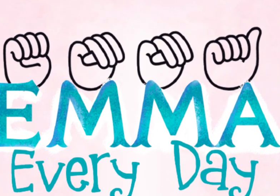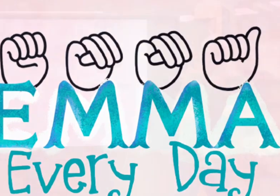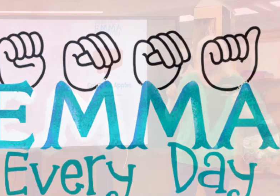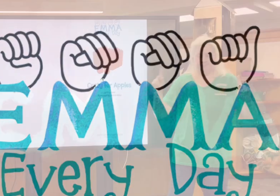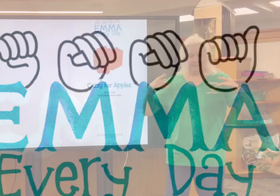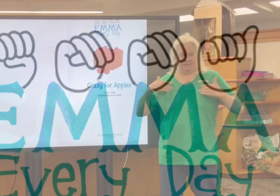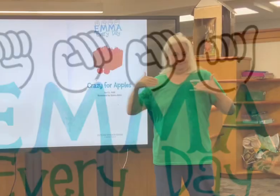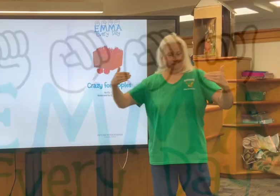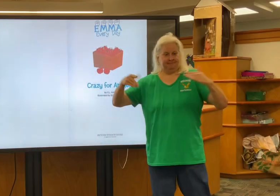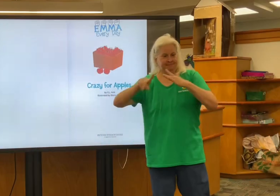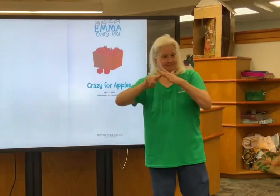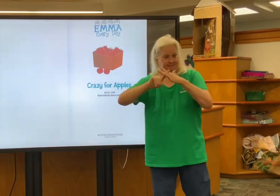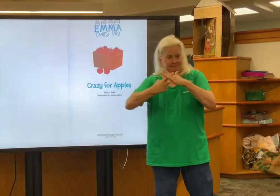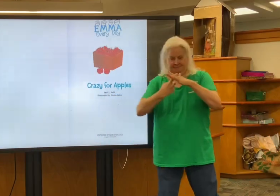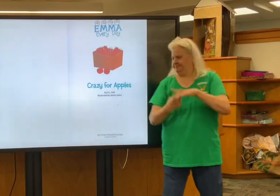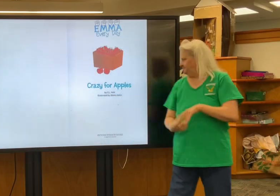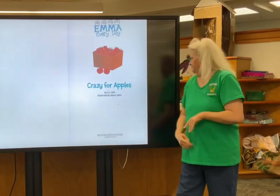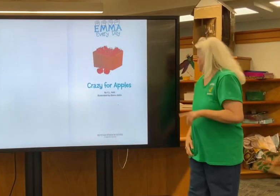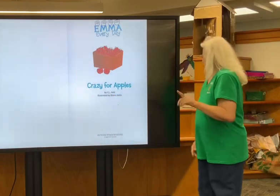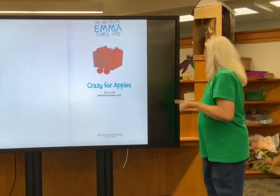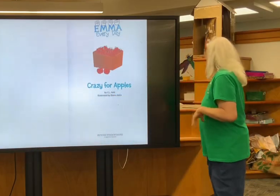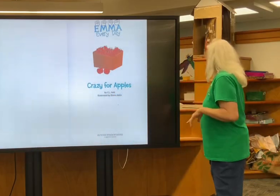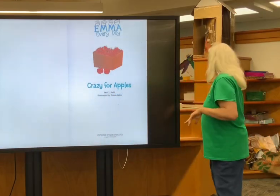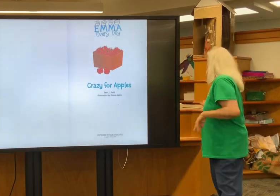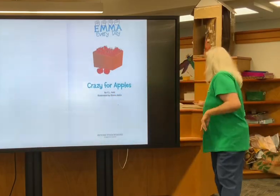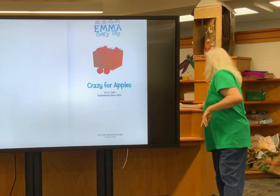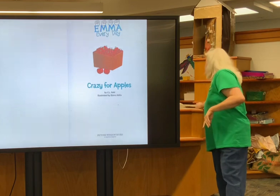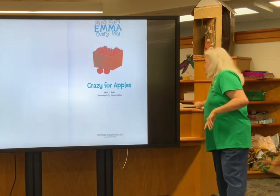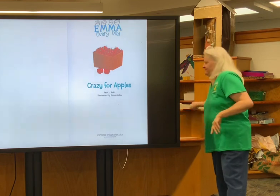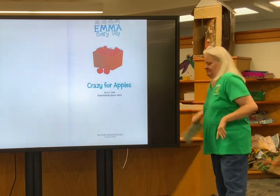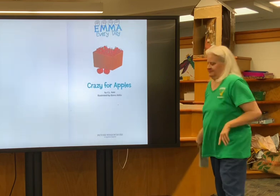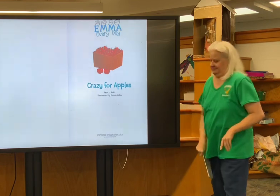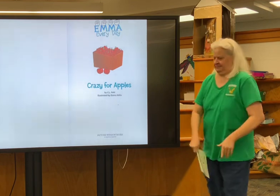Okay, we're gonna go ahead and get started.